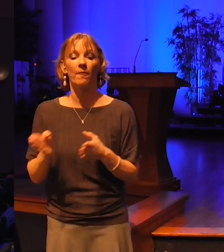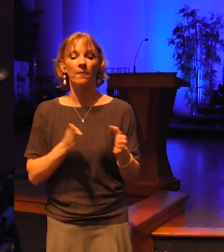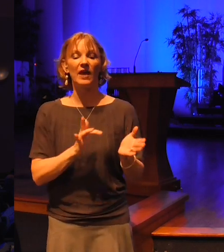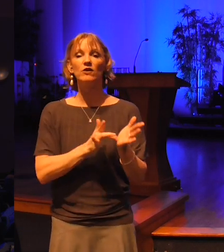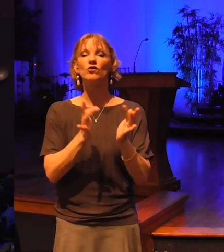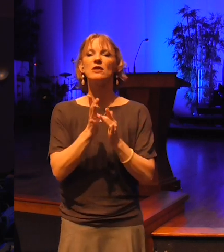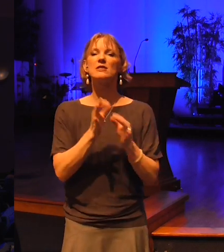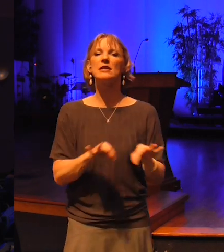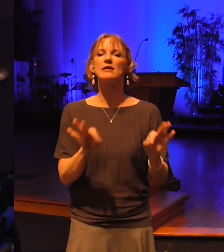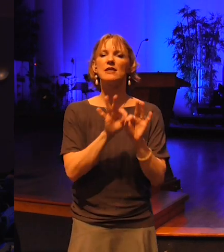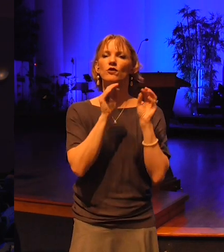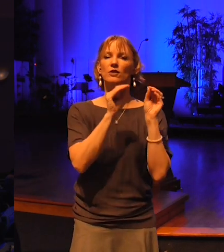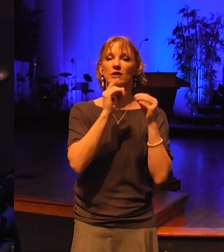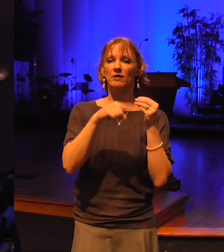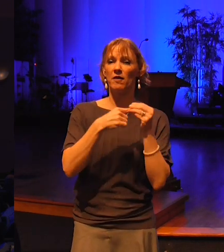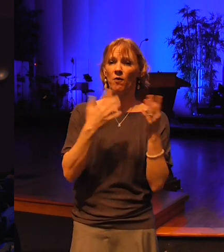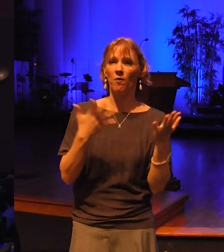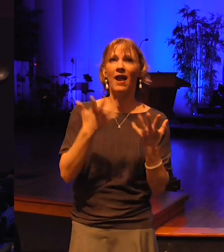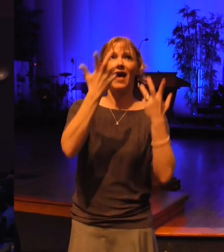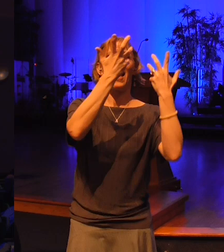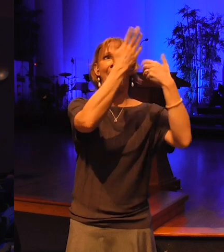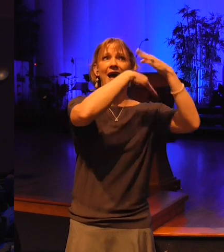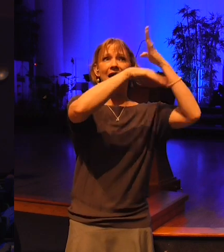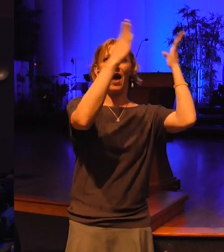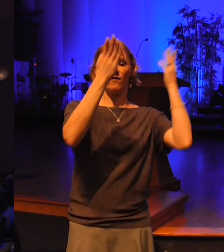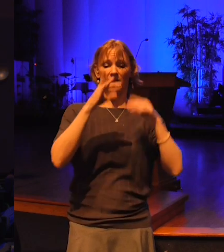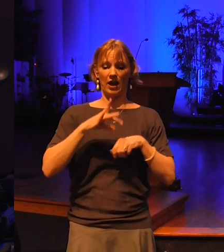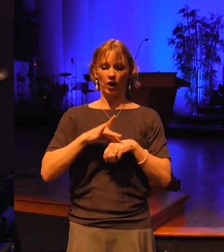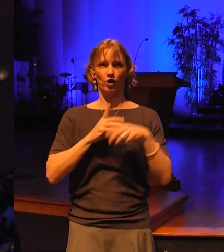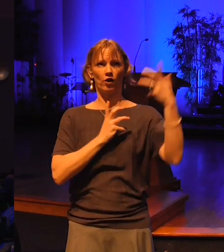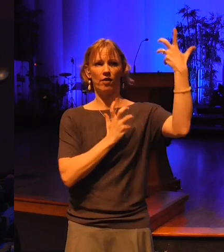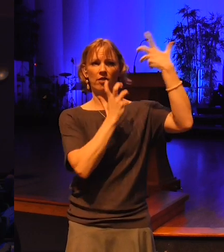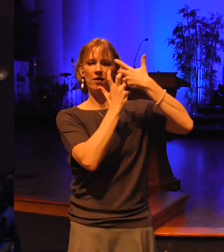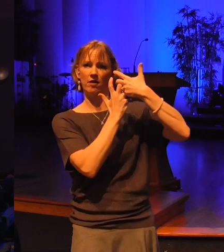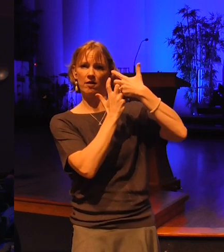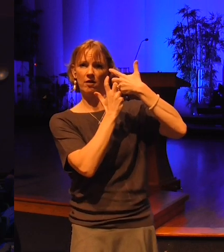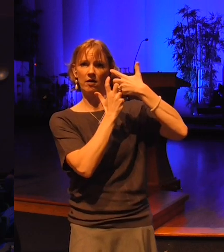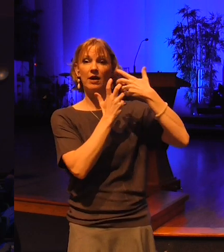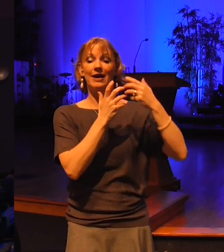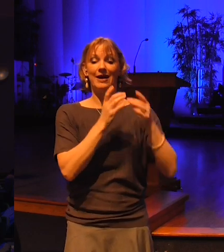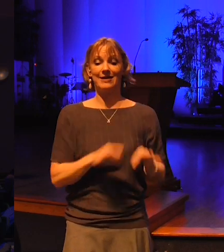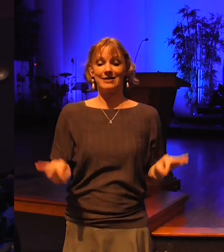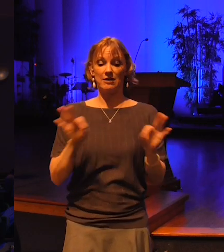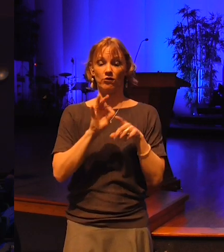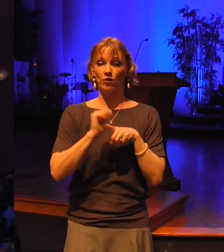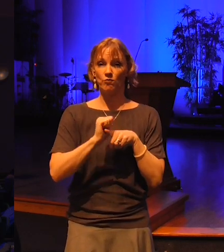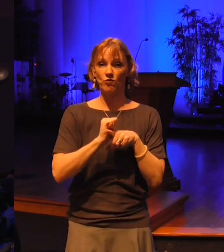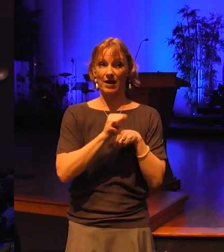was about bringing heaven and earth together the essential practice he developed and used which